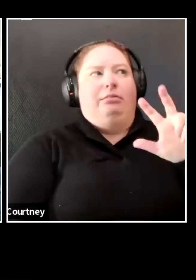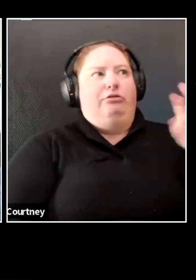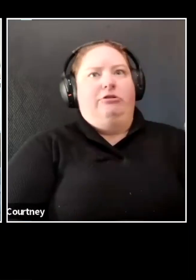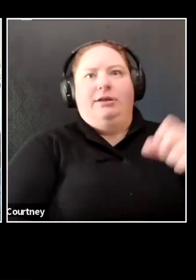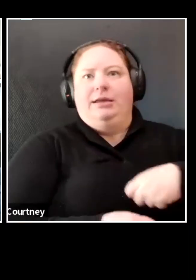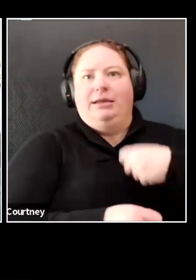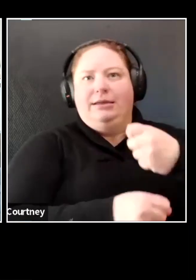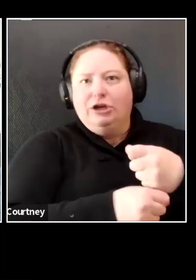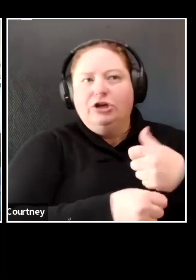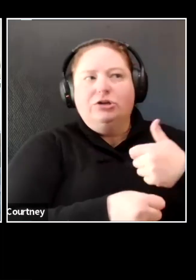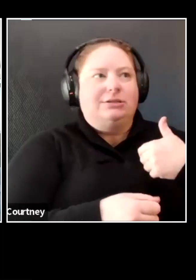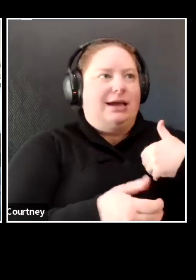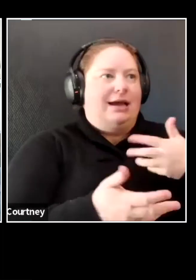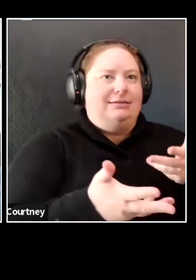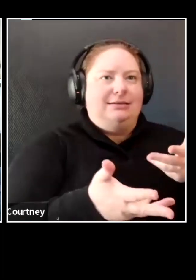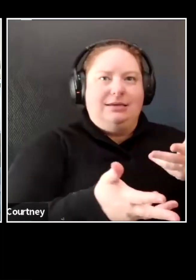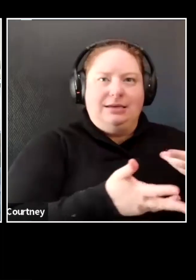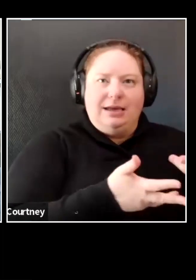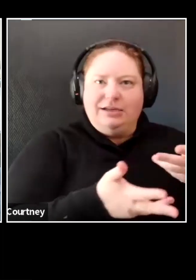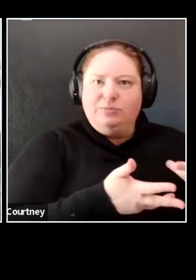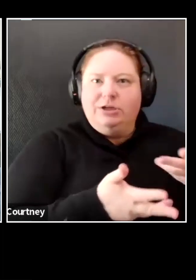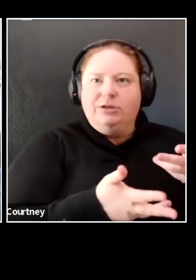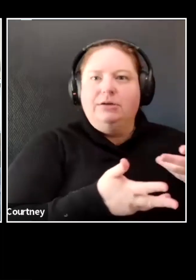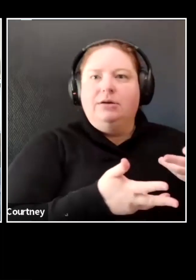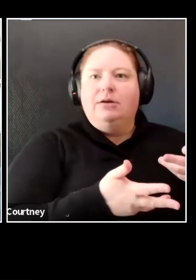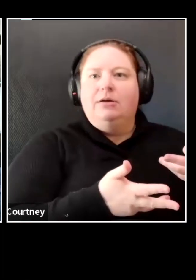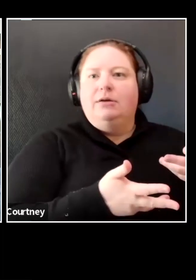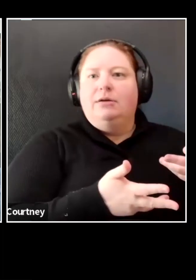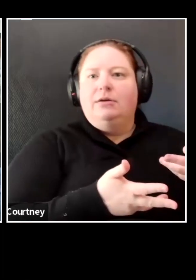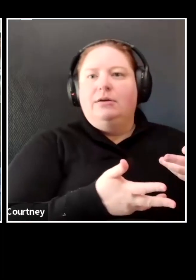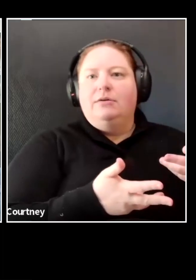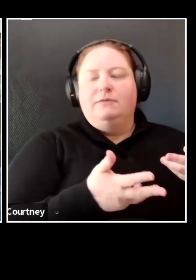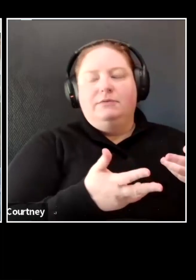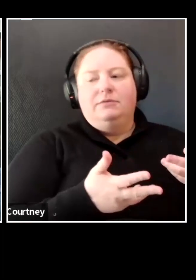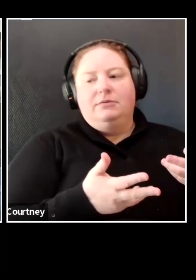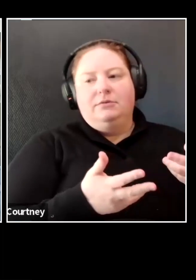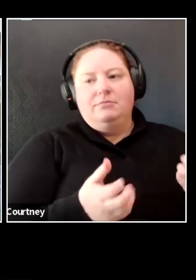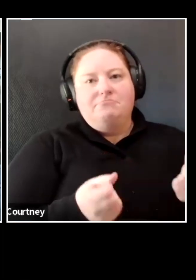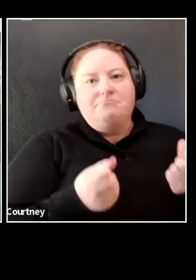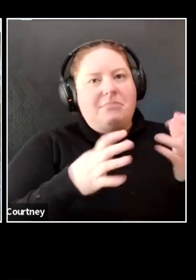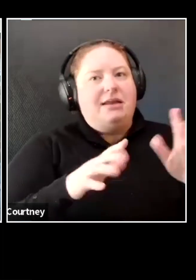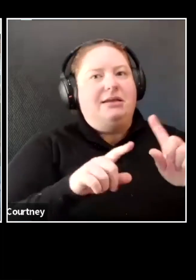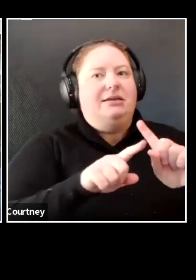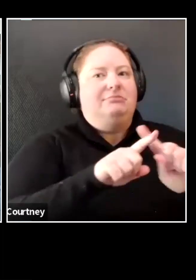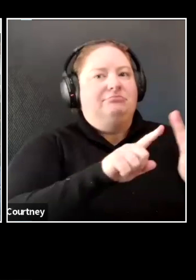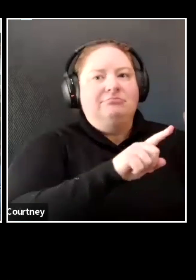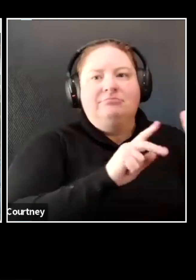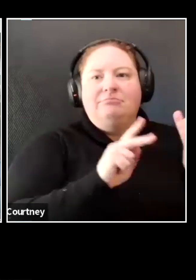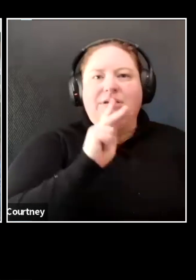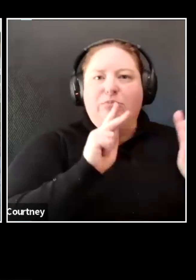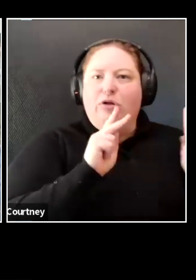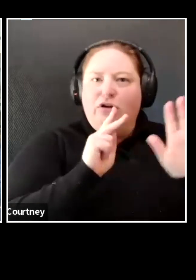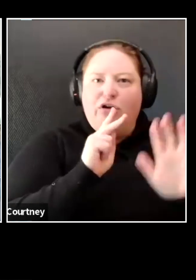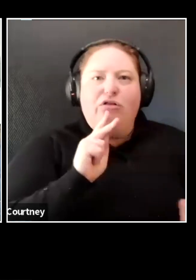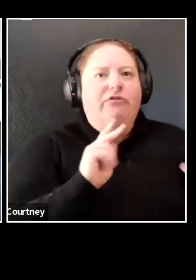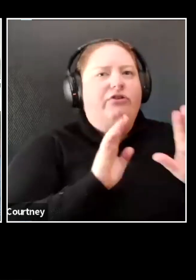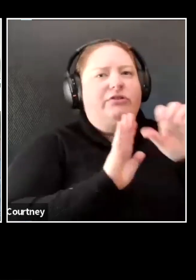engagement of um a lot of different people across the entire state across the entire nation because